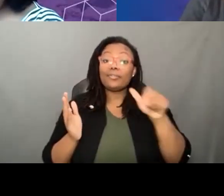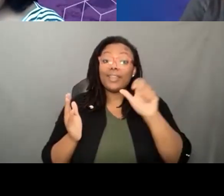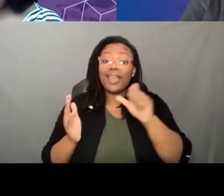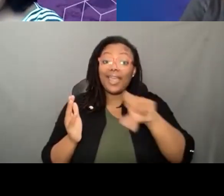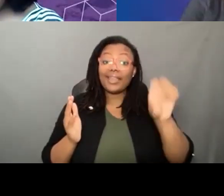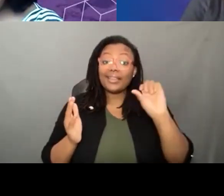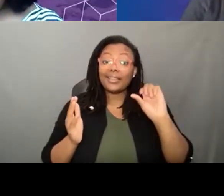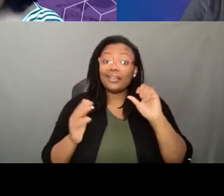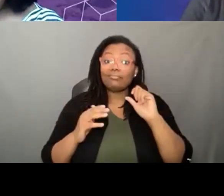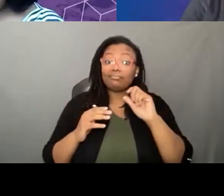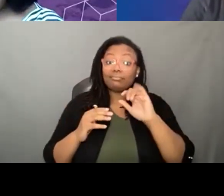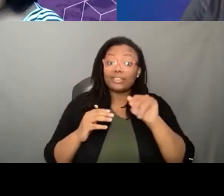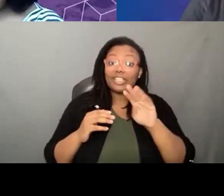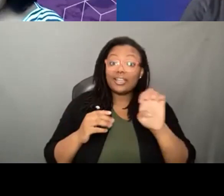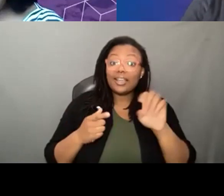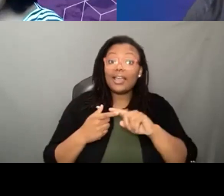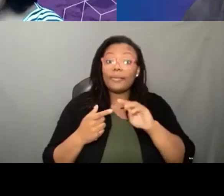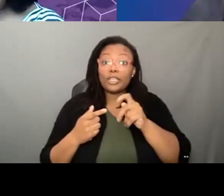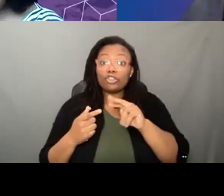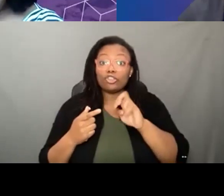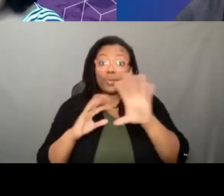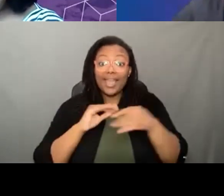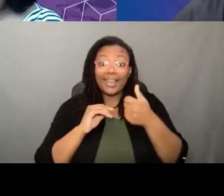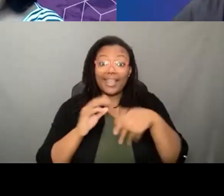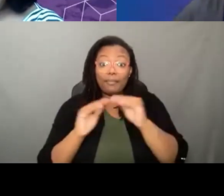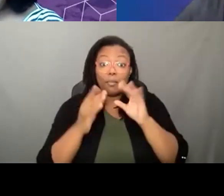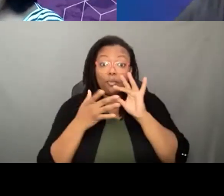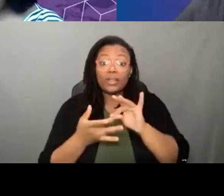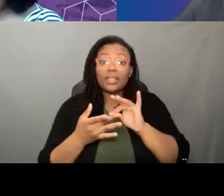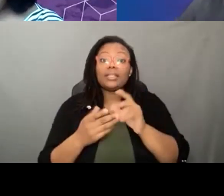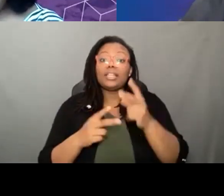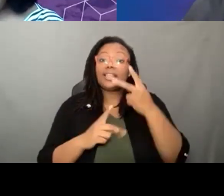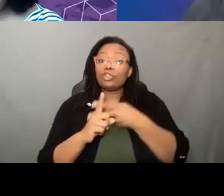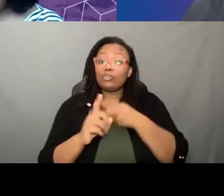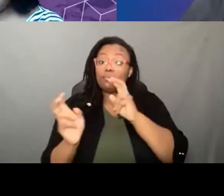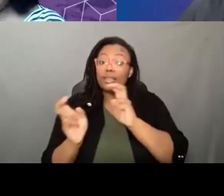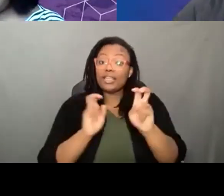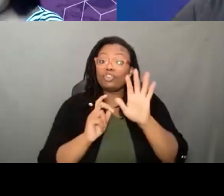if Jannele or Beatriz would like to comment any more on the two-month issue from your perspectives.